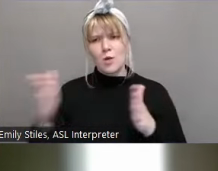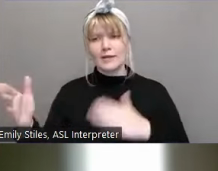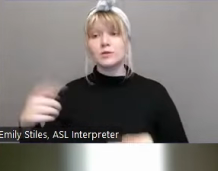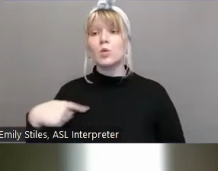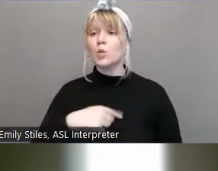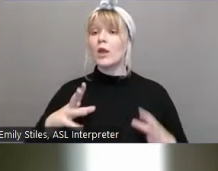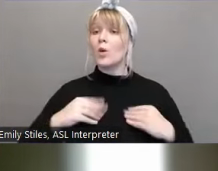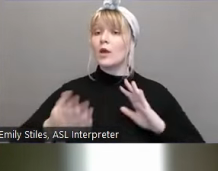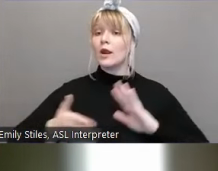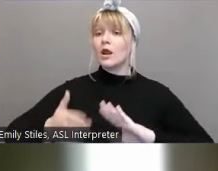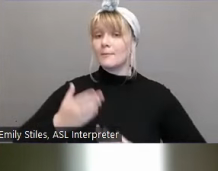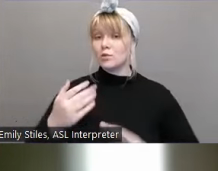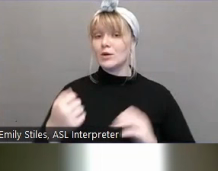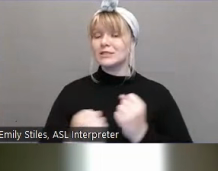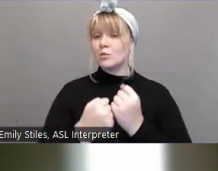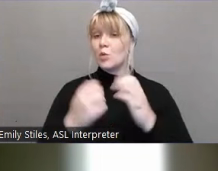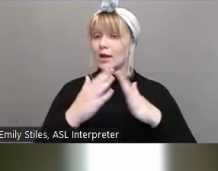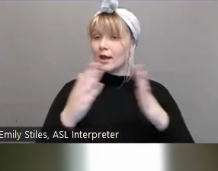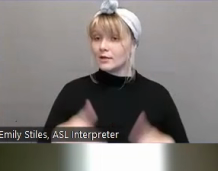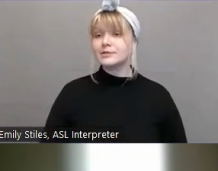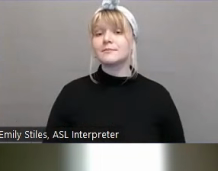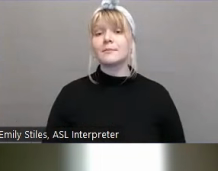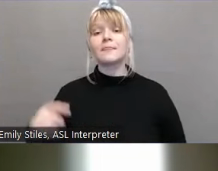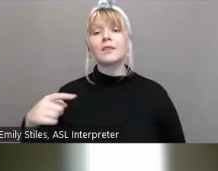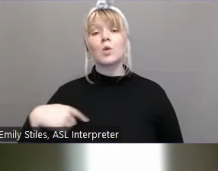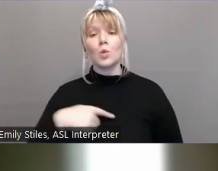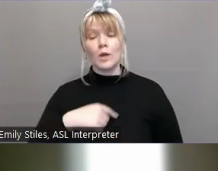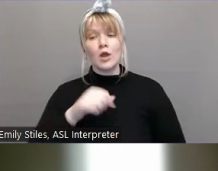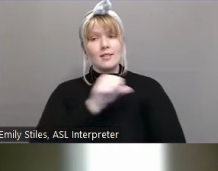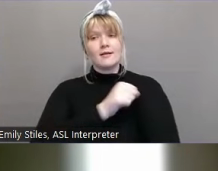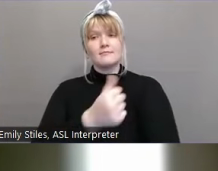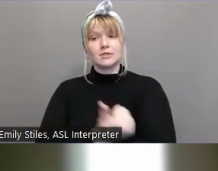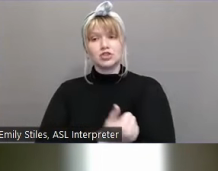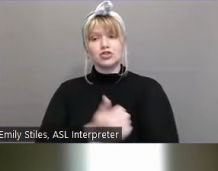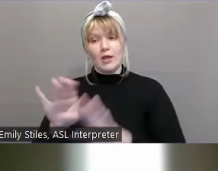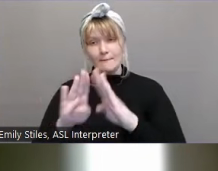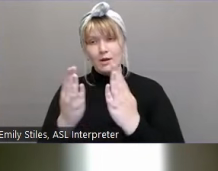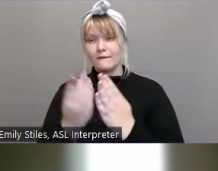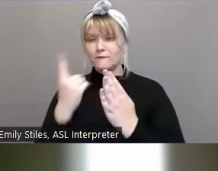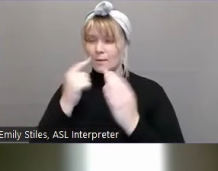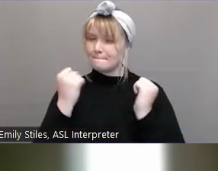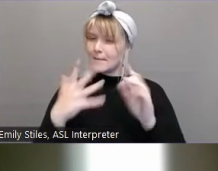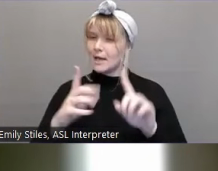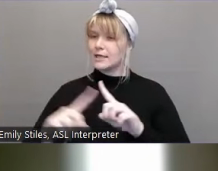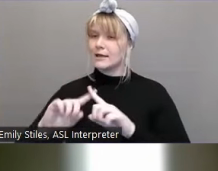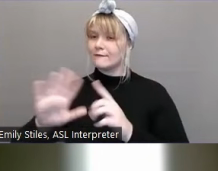housing, as well as being the administrative arm of several continuums of care in upstate New York, like John mentioned.